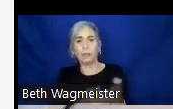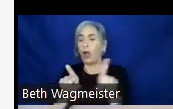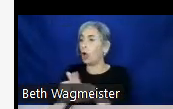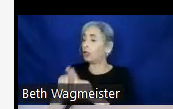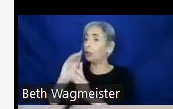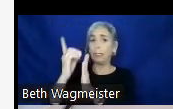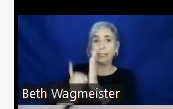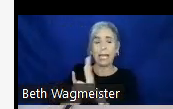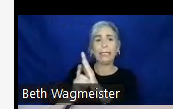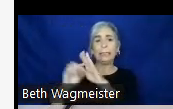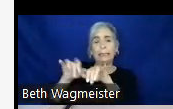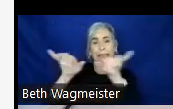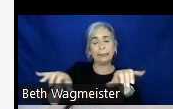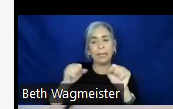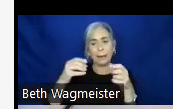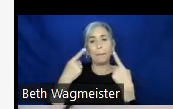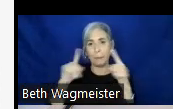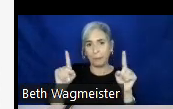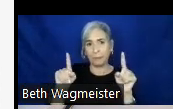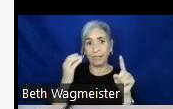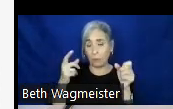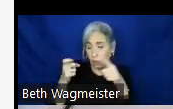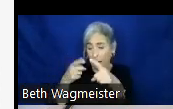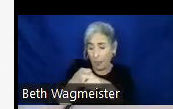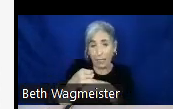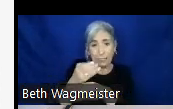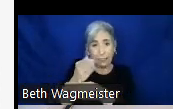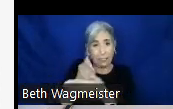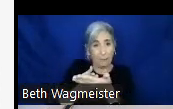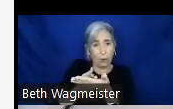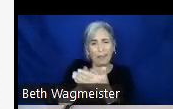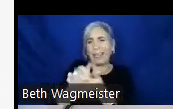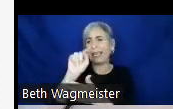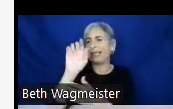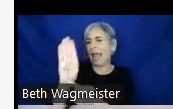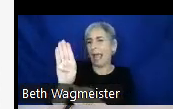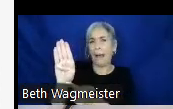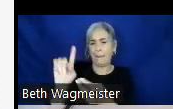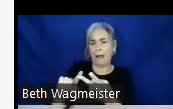super effective is when you have very complex components like tabs or, you know, carousels,